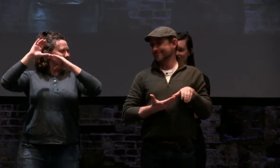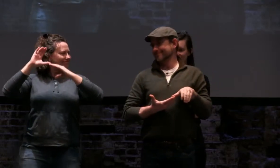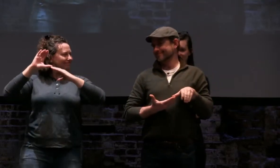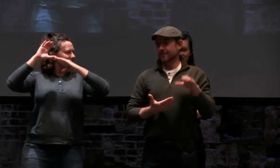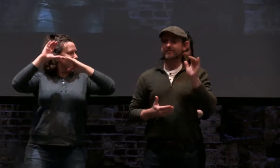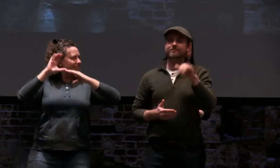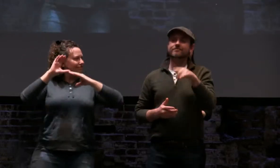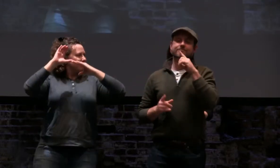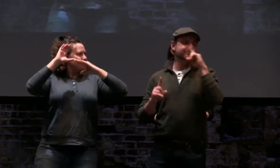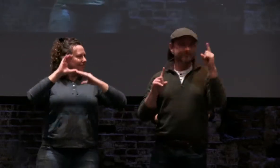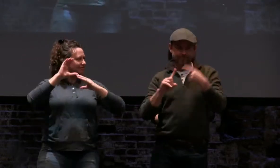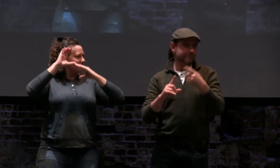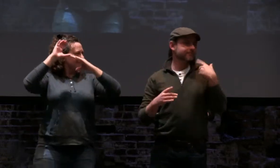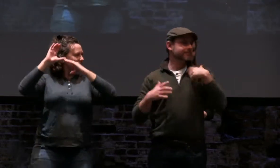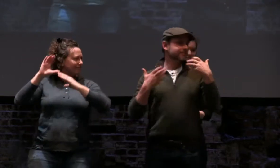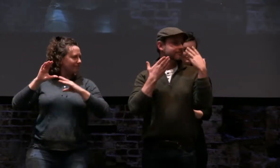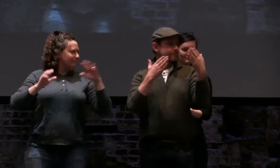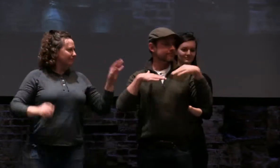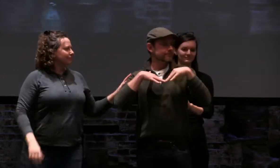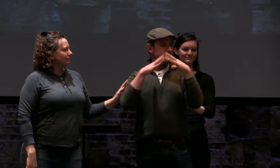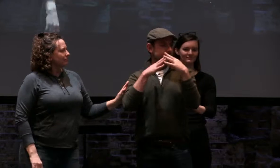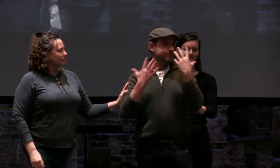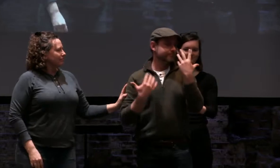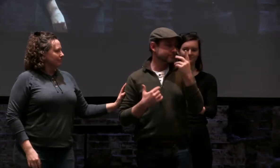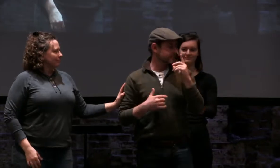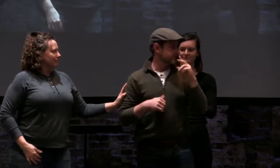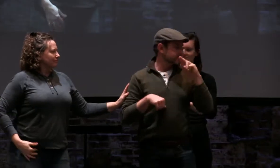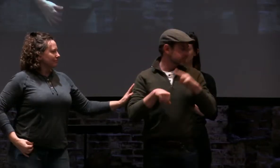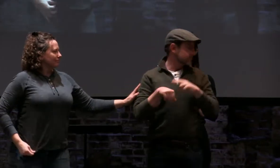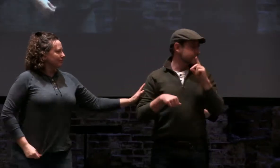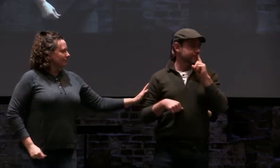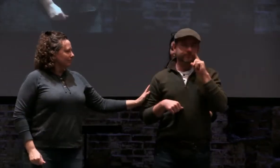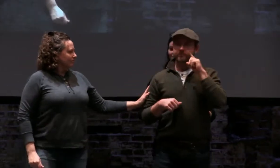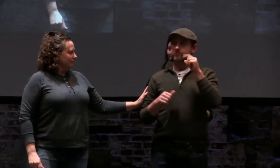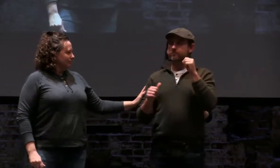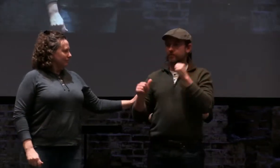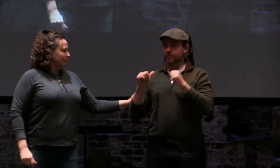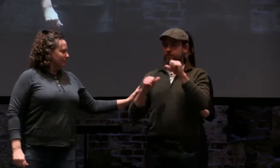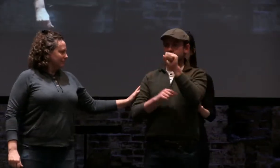for the name of that organization. It's based on the comedy tragedy masks.